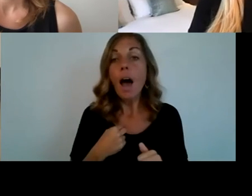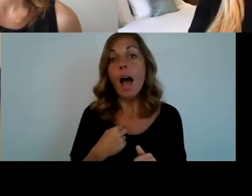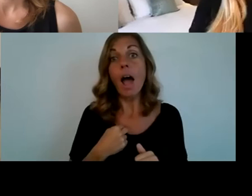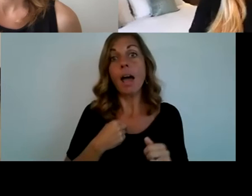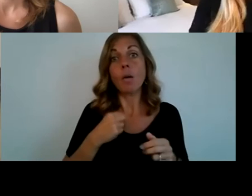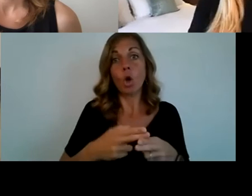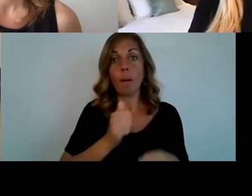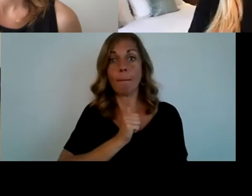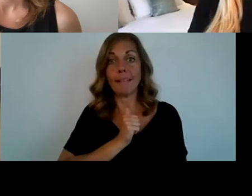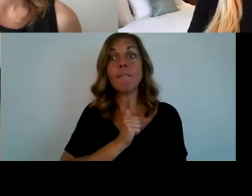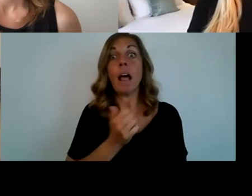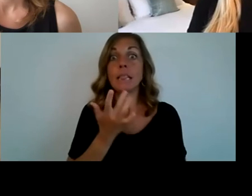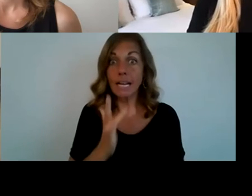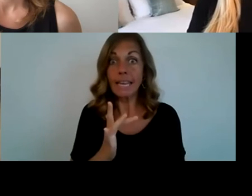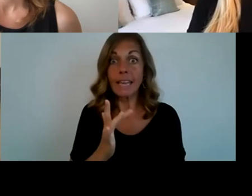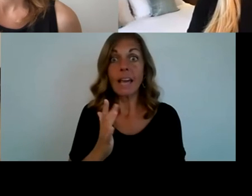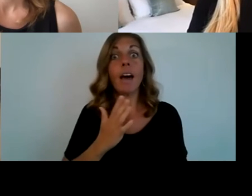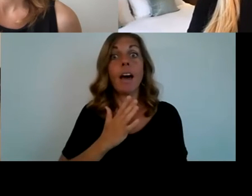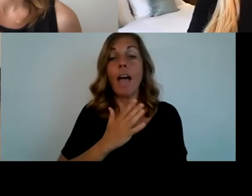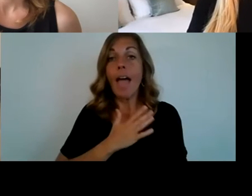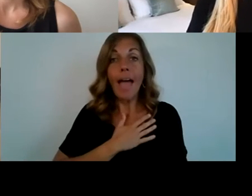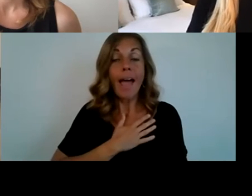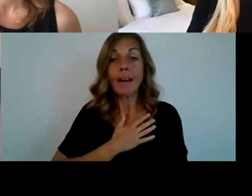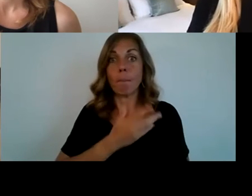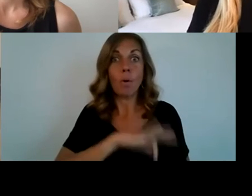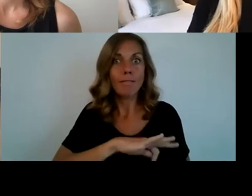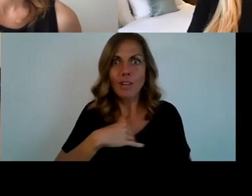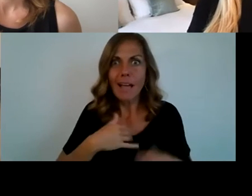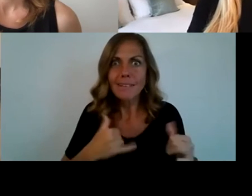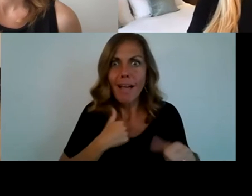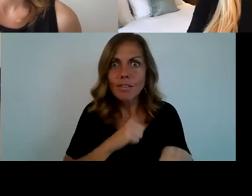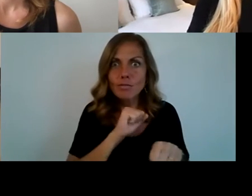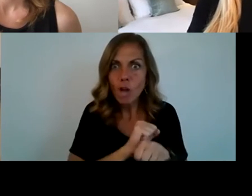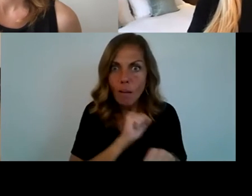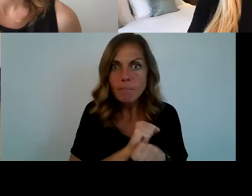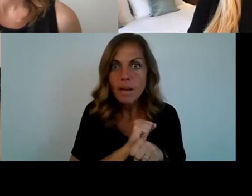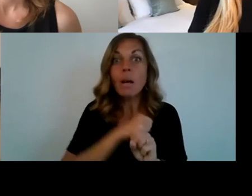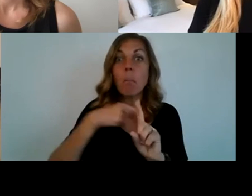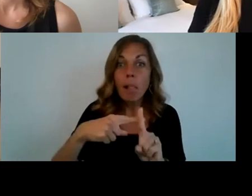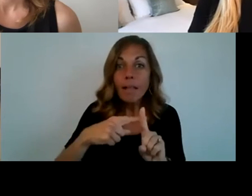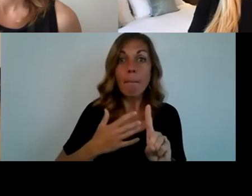employed still through this pandemic, but to have an employer that really is flexible.